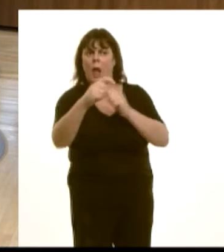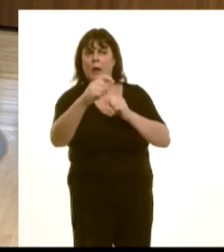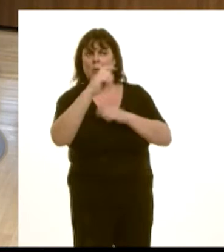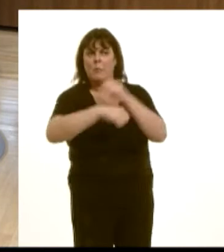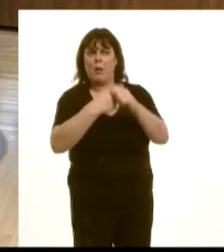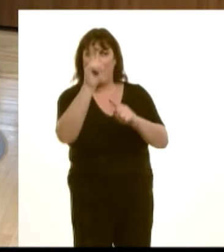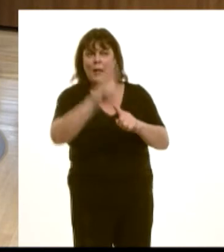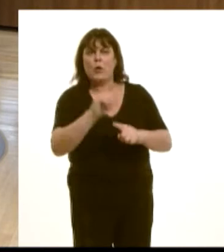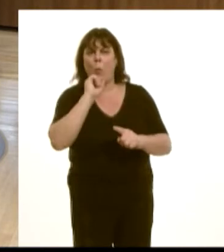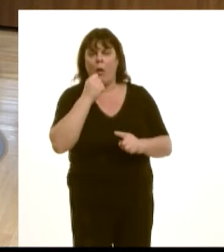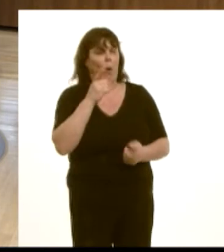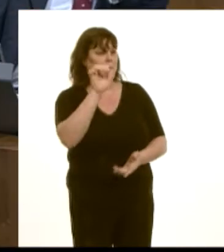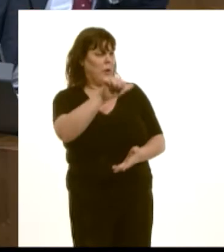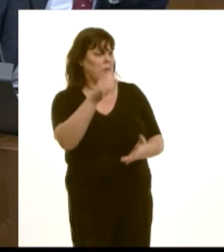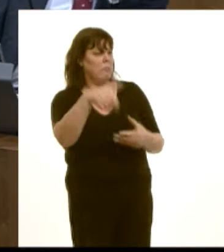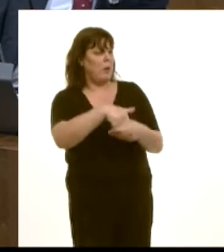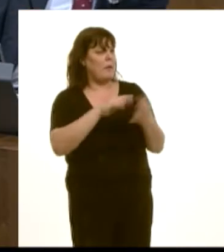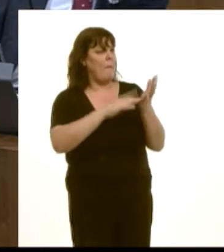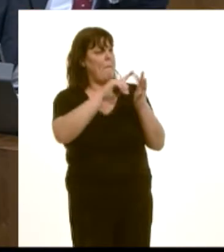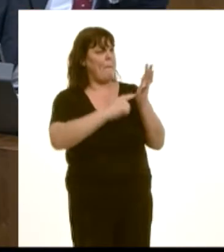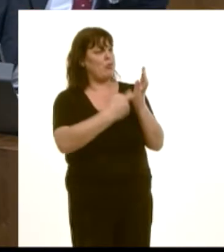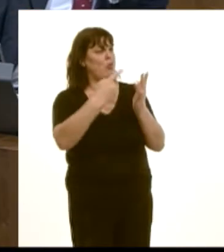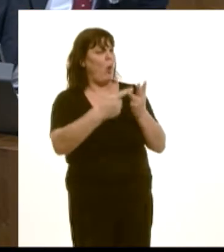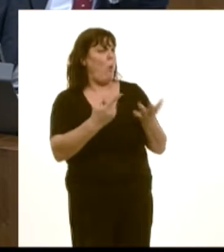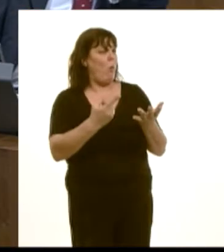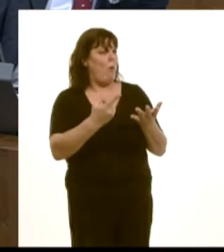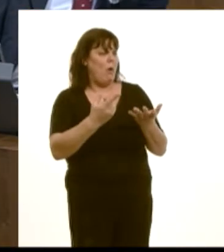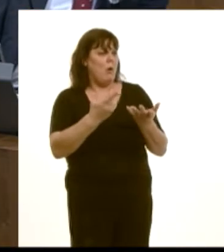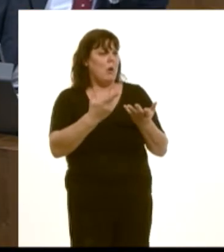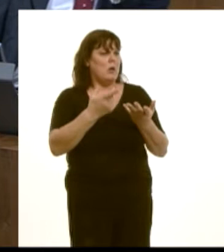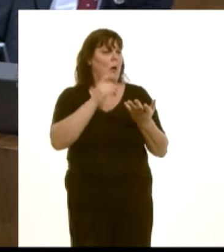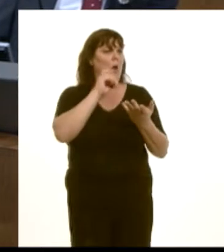is no question about that. It will be dealt with as part of the wider metro network. There